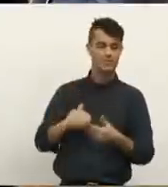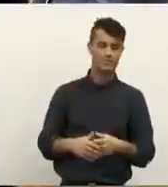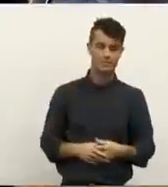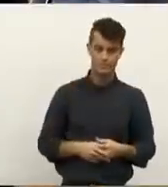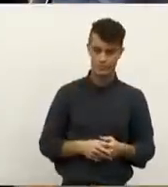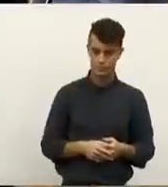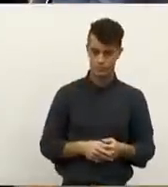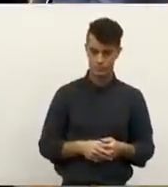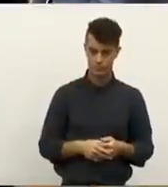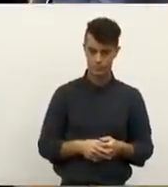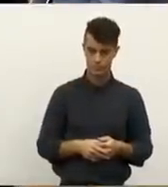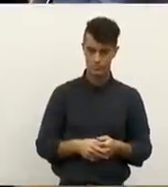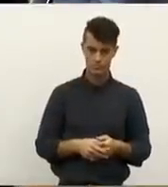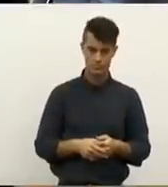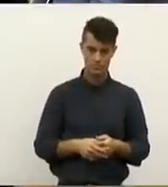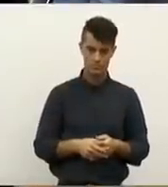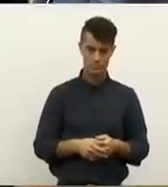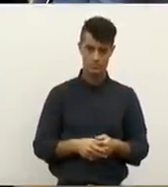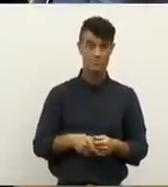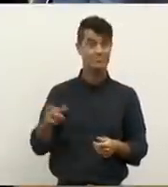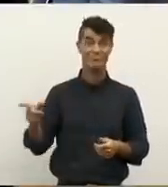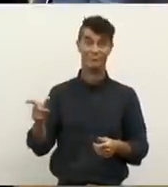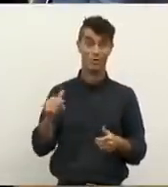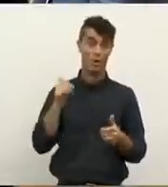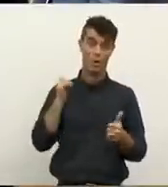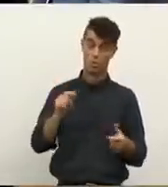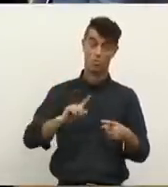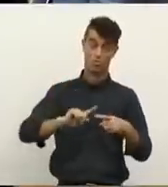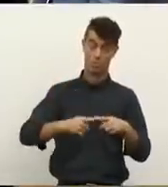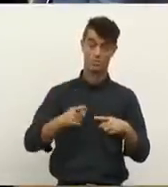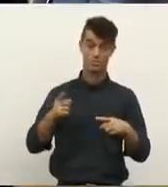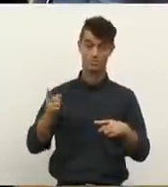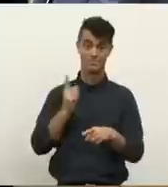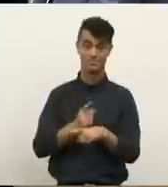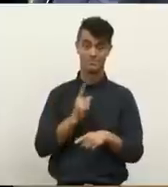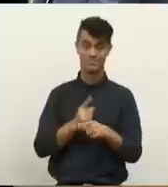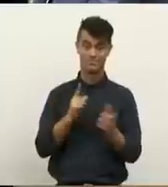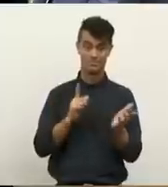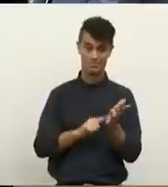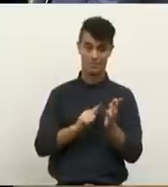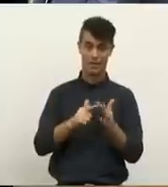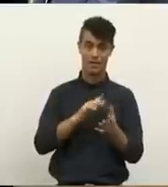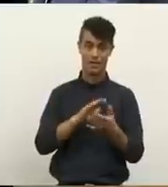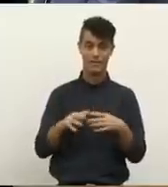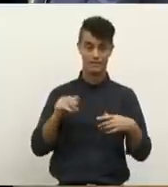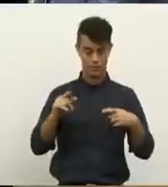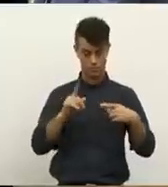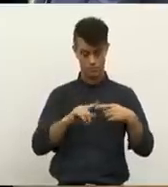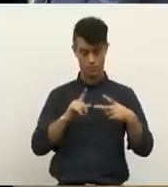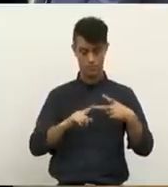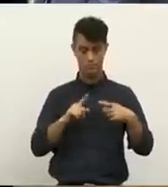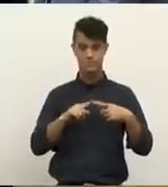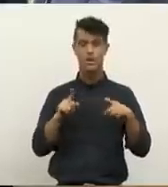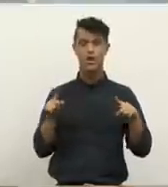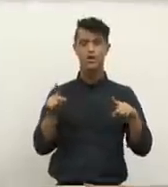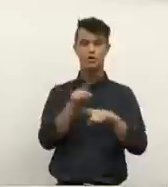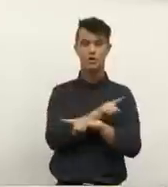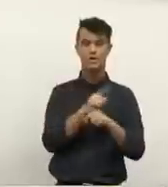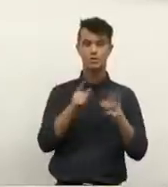That's a really valid point, that you've called out there. So the two ways, so the change of circumstances in the NDIS Act